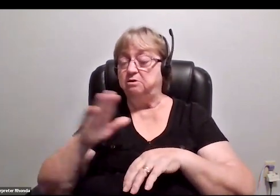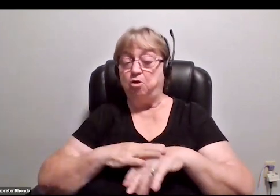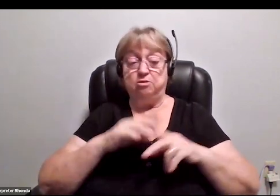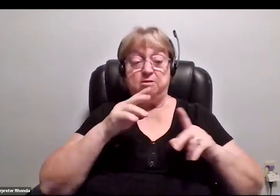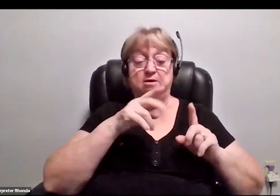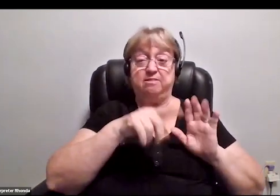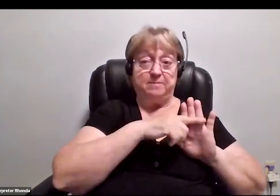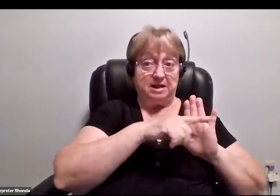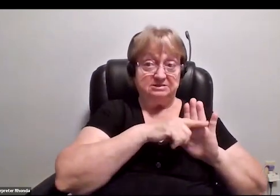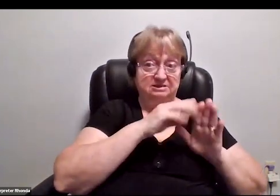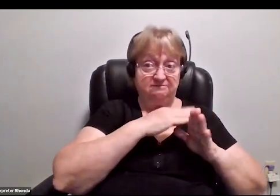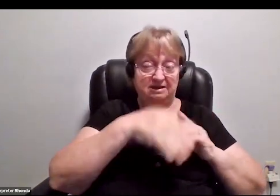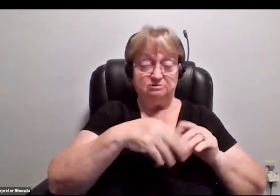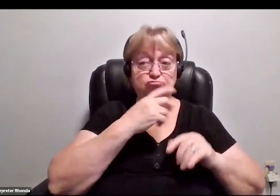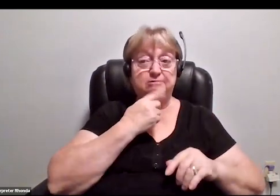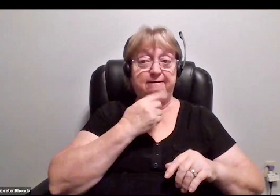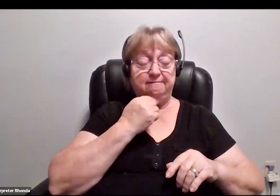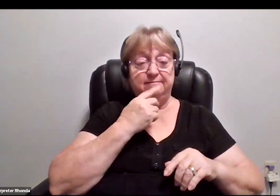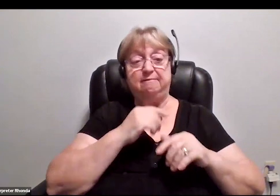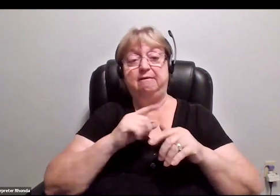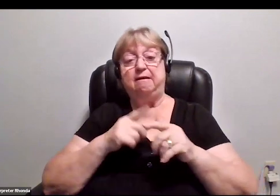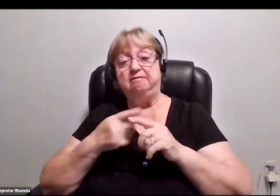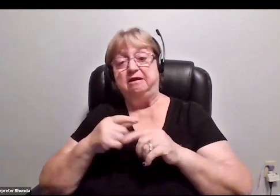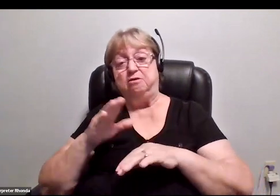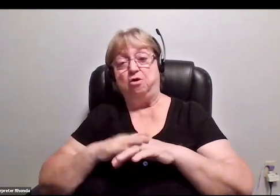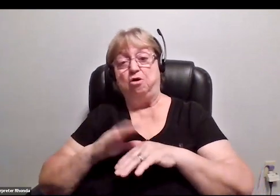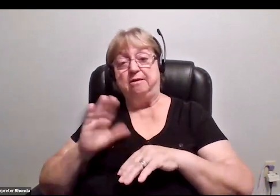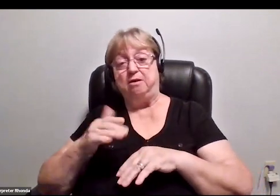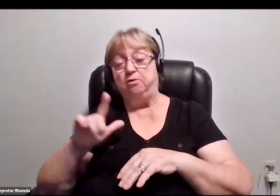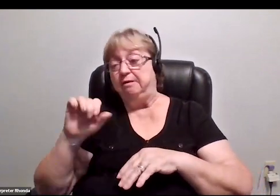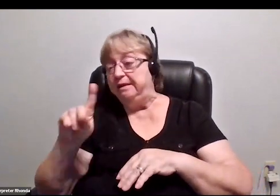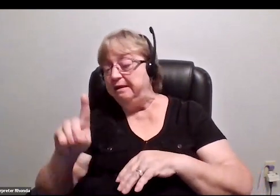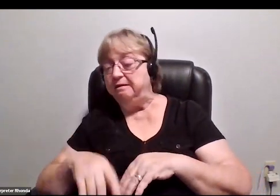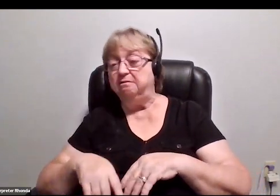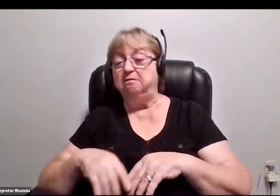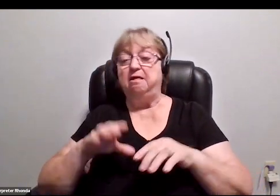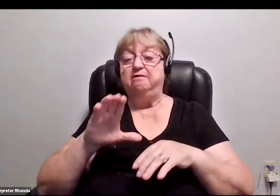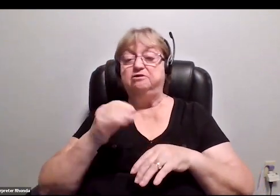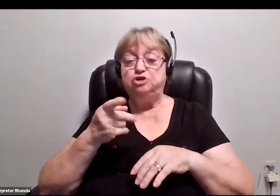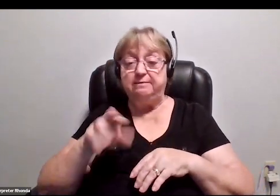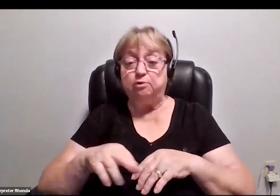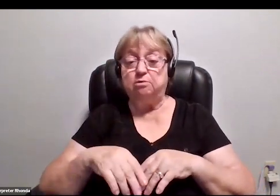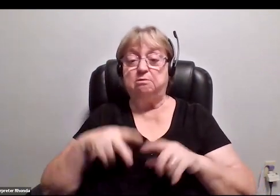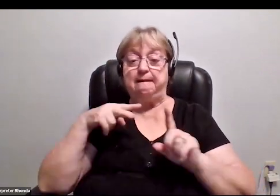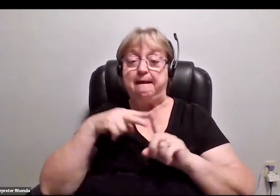That's what is red. On our lid, on the chamber, on the outlets, everything had a bump dot